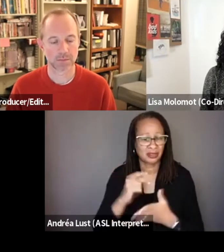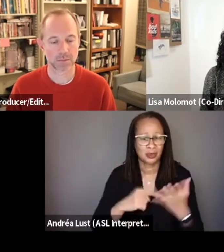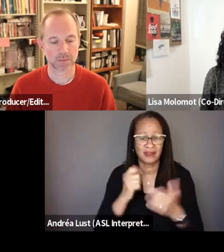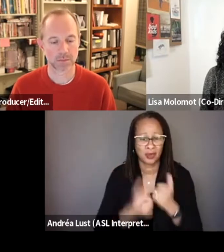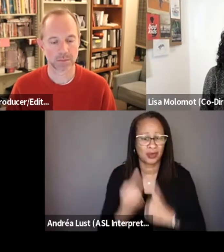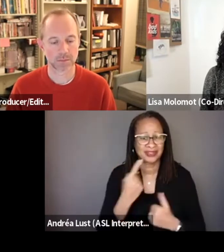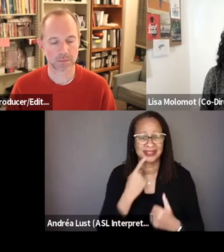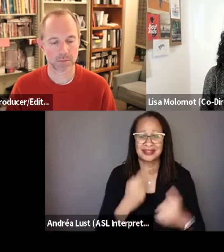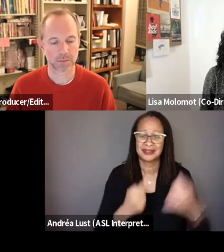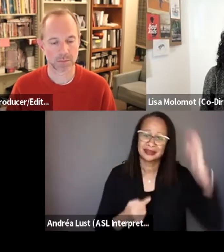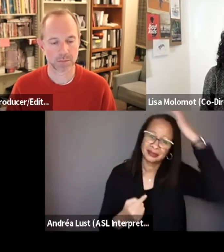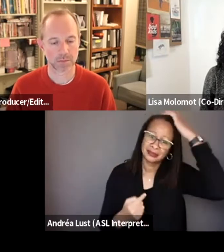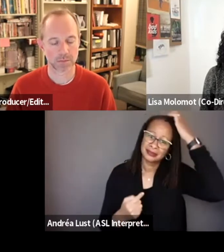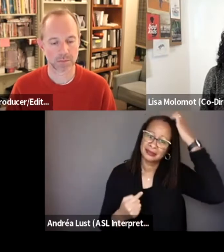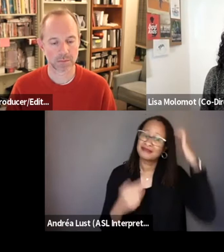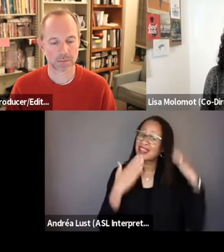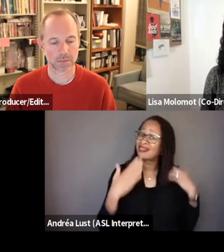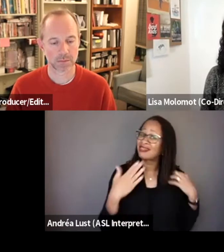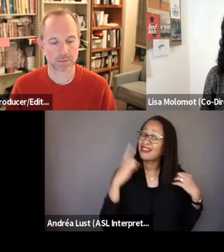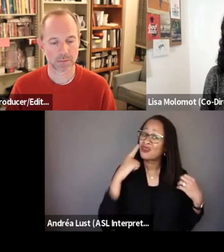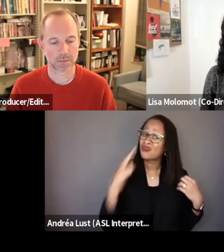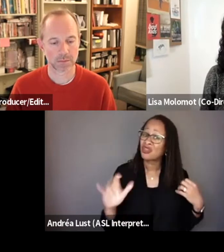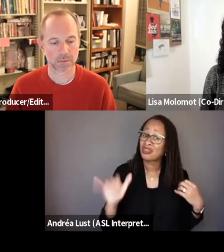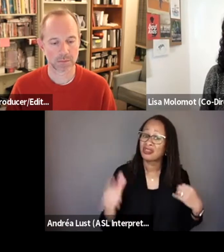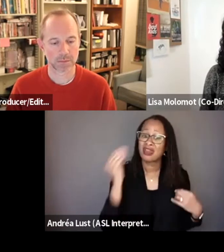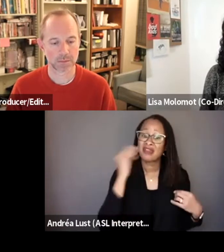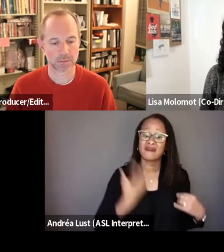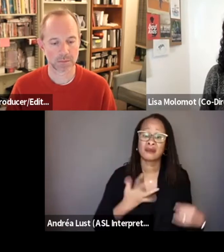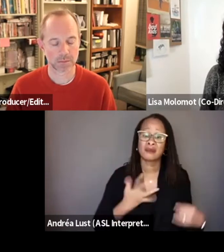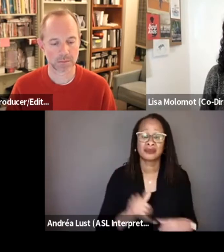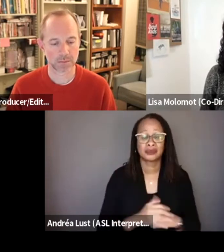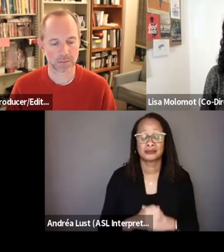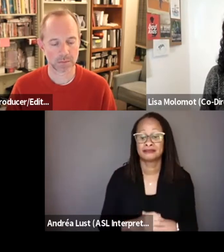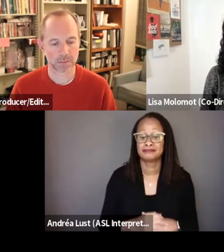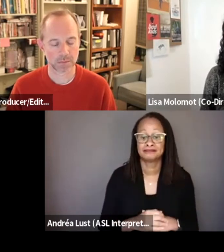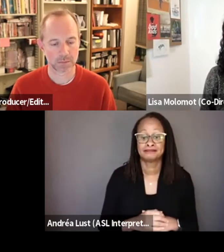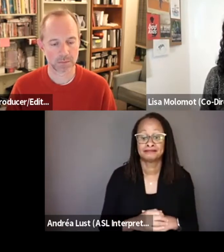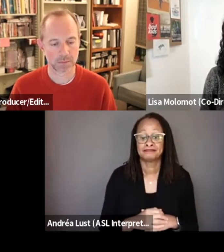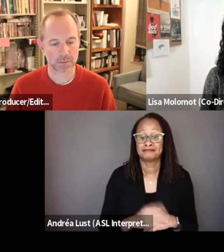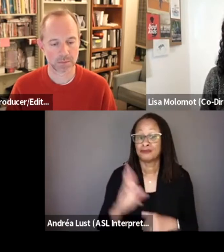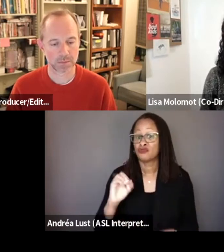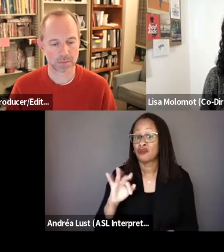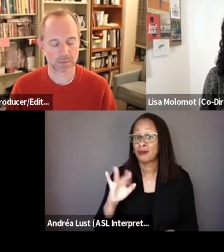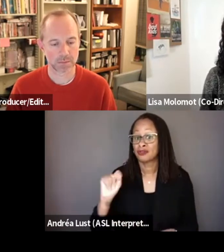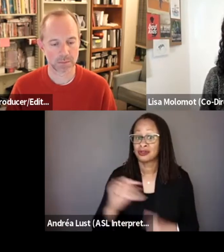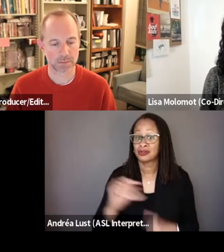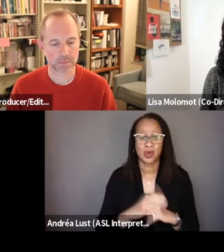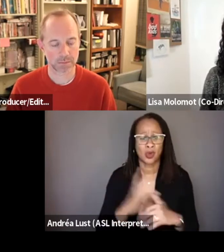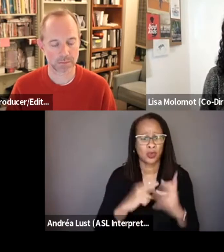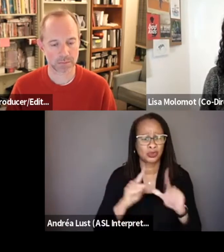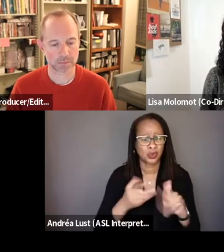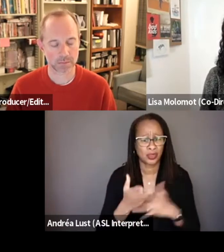Well, thank you for that update. Certainly, I think what you're going through makes me think that another title for this movie